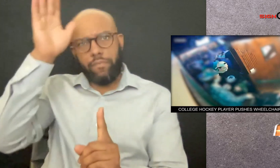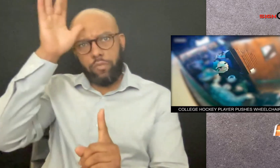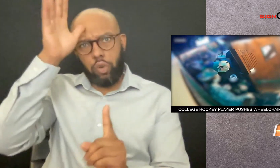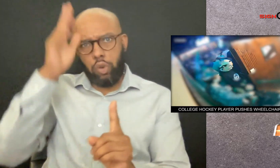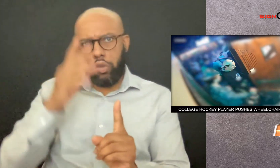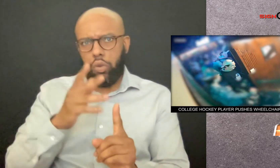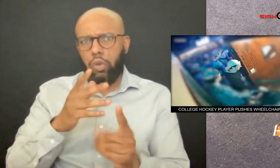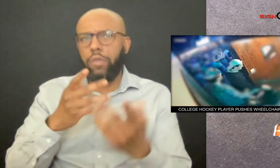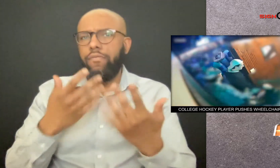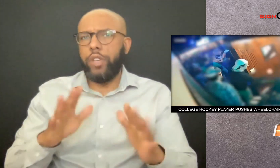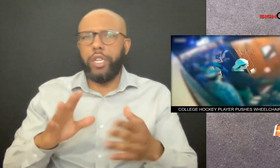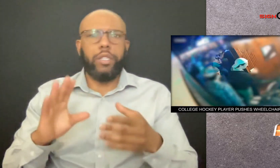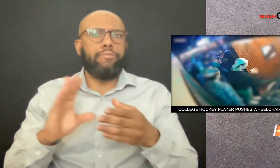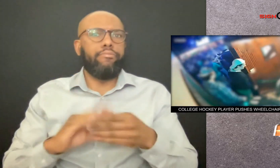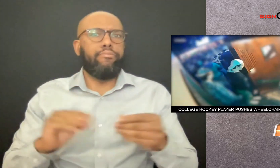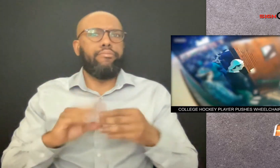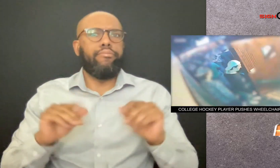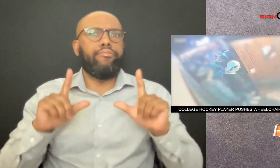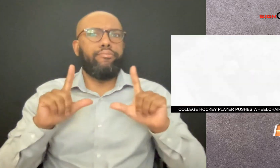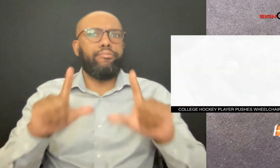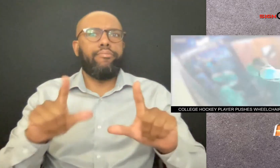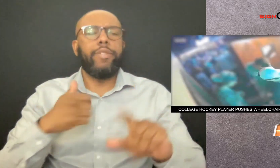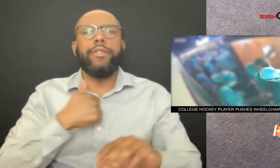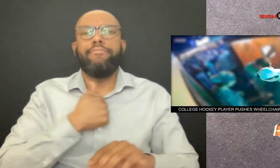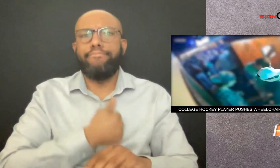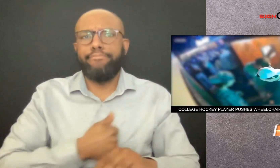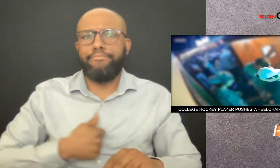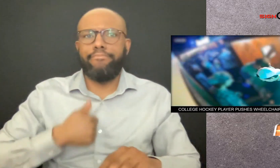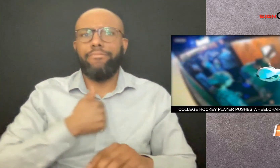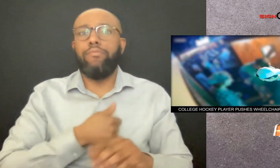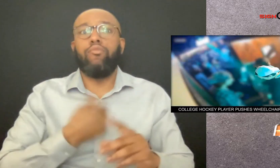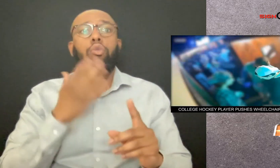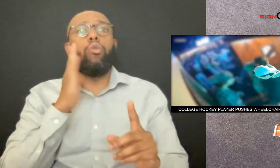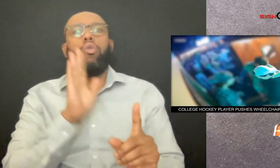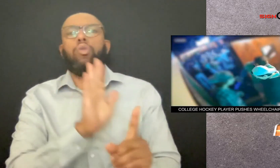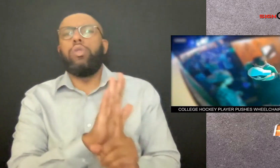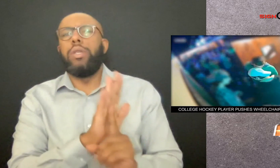Both Briar and his father have issued statements apologizing for the incident.